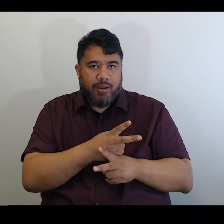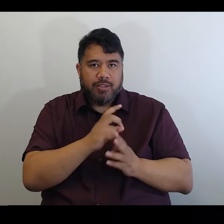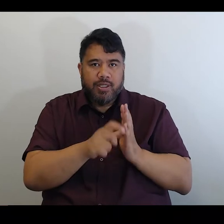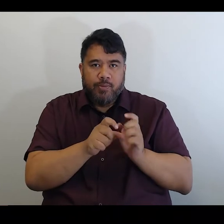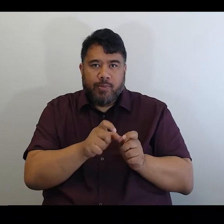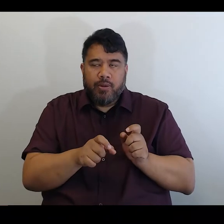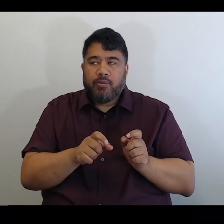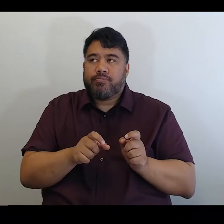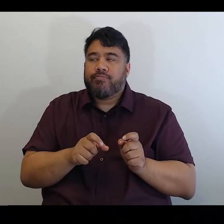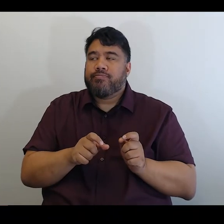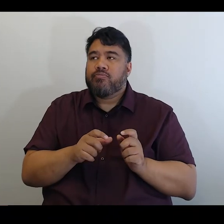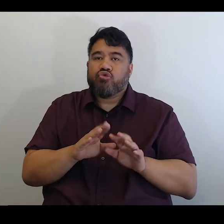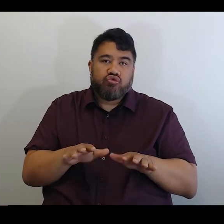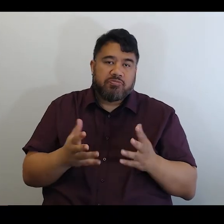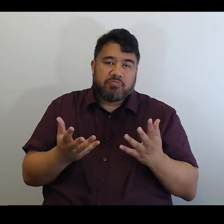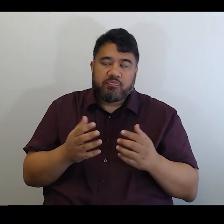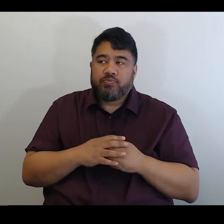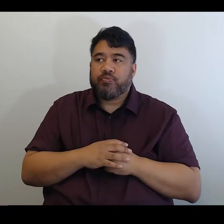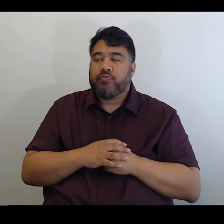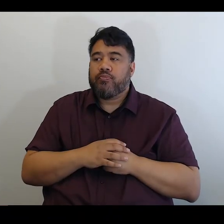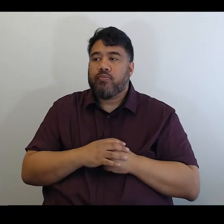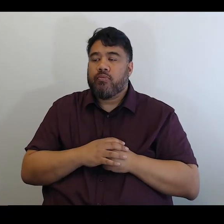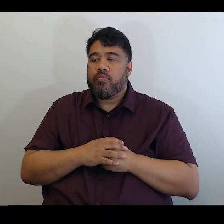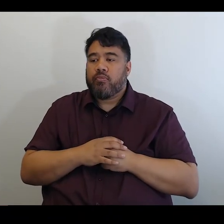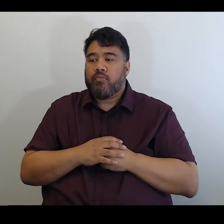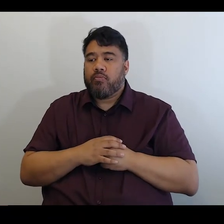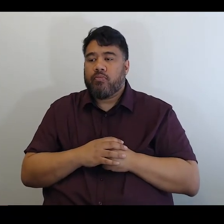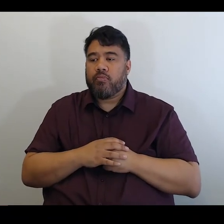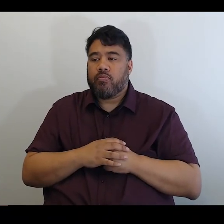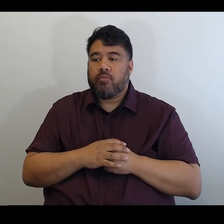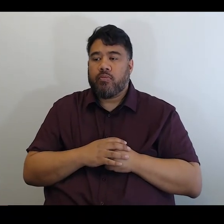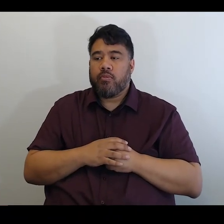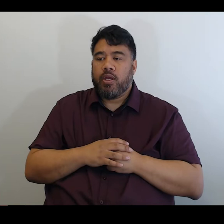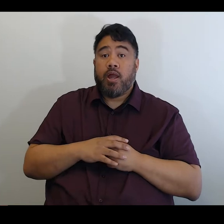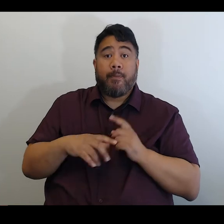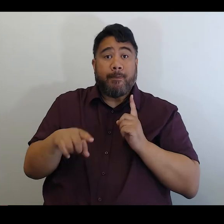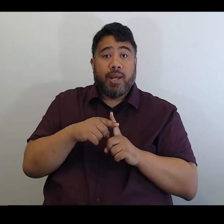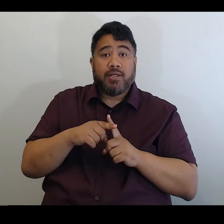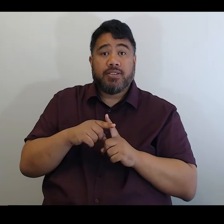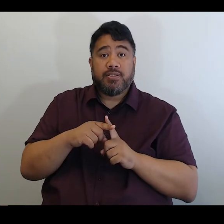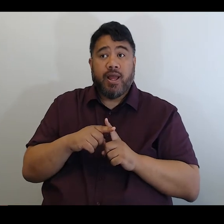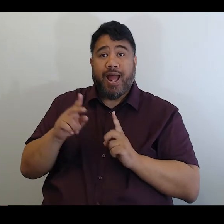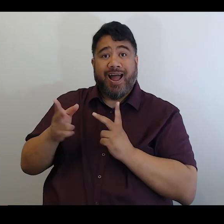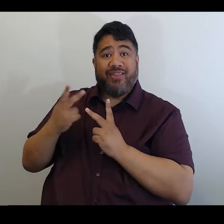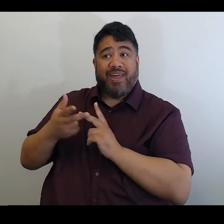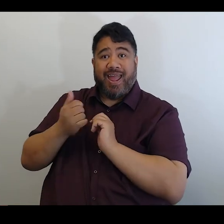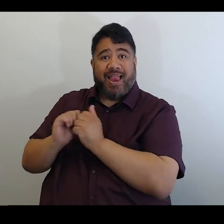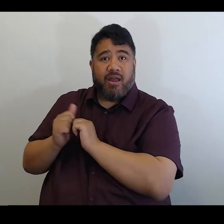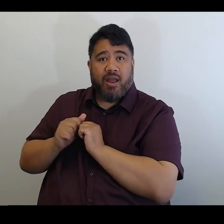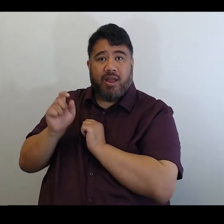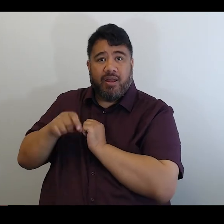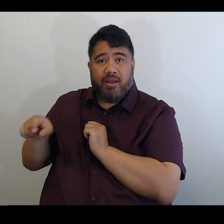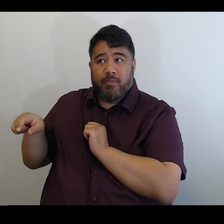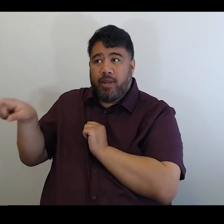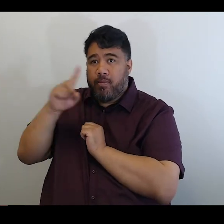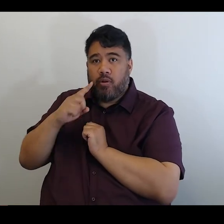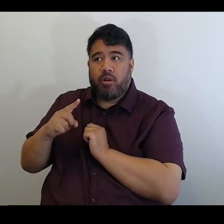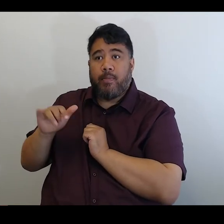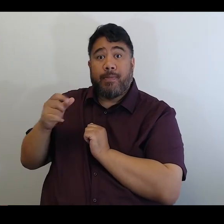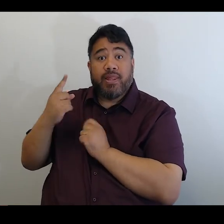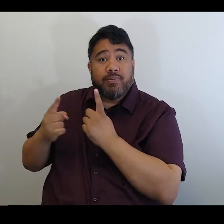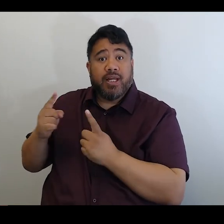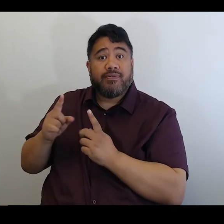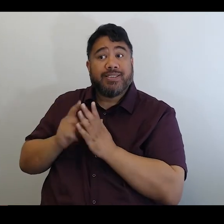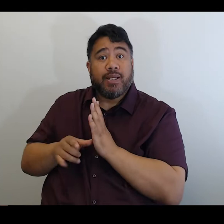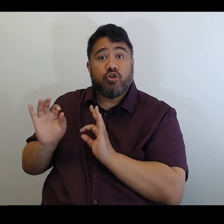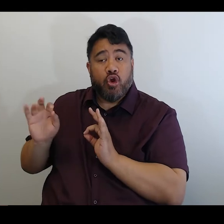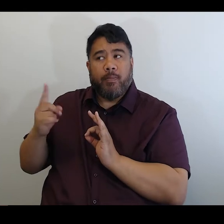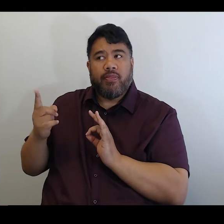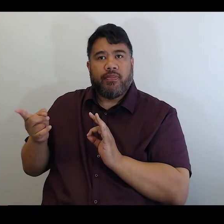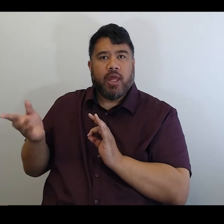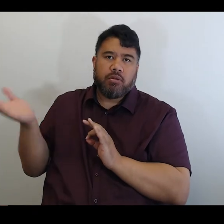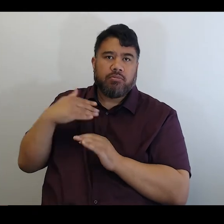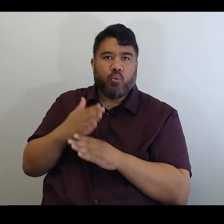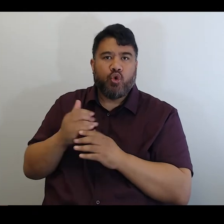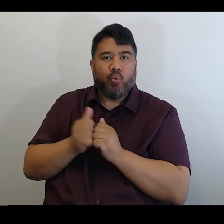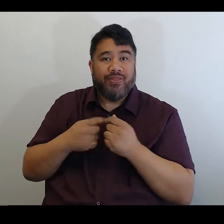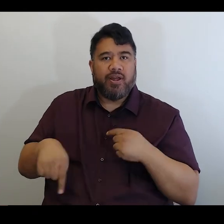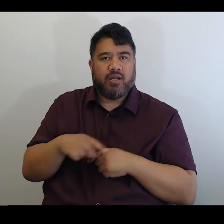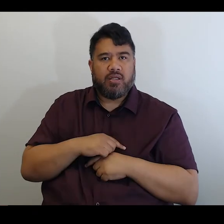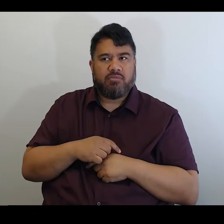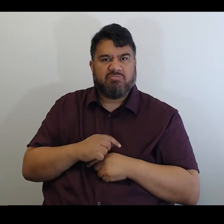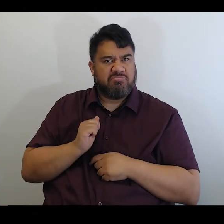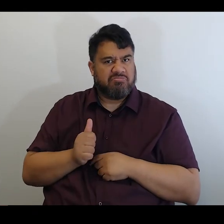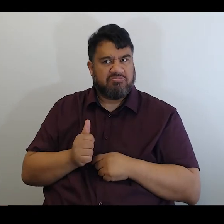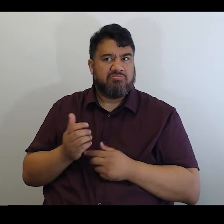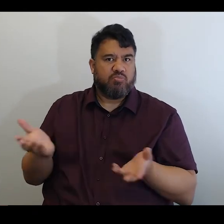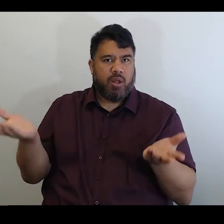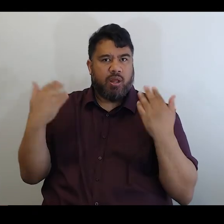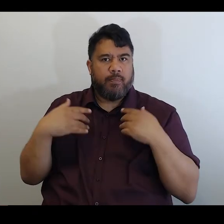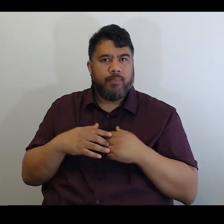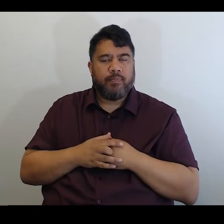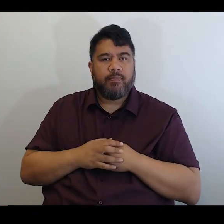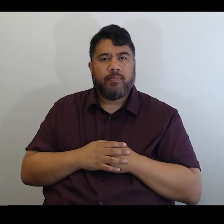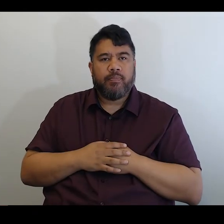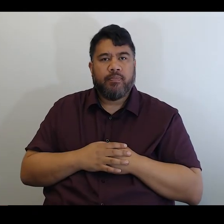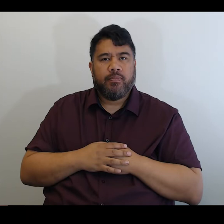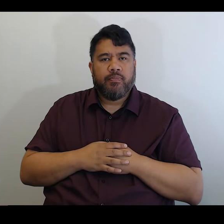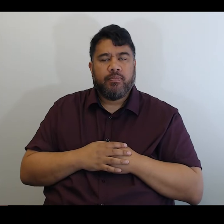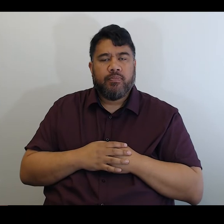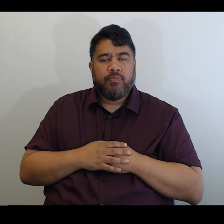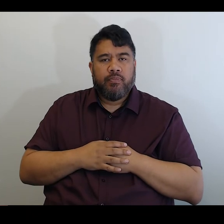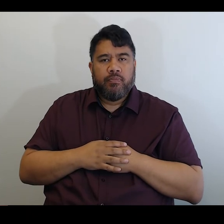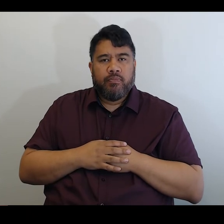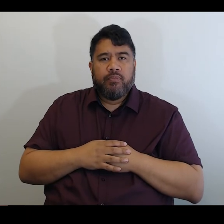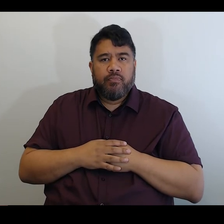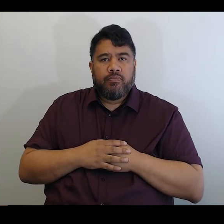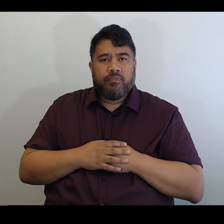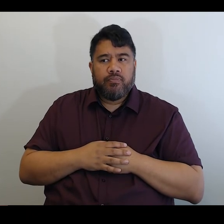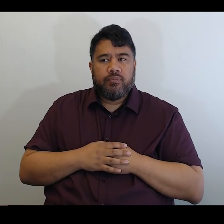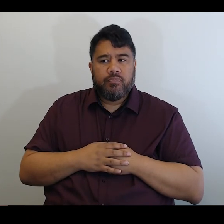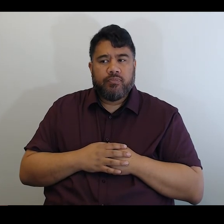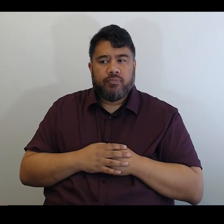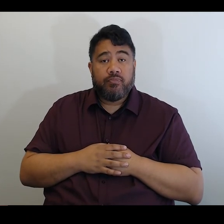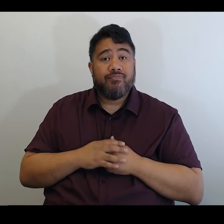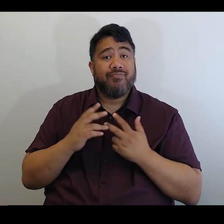and you know we of course have allies and champions who might not be disabled, working with us. And I think one of the things that, you know, I'm also really committed to doing and have started conversations with other Chief Executives about across